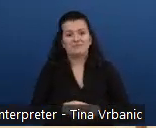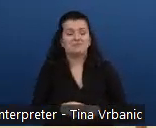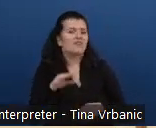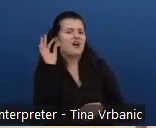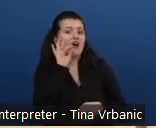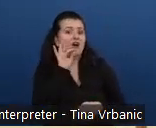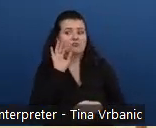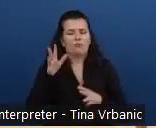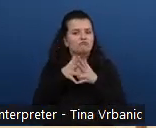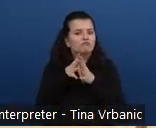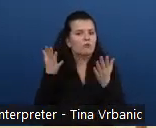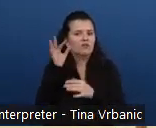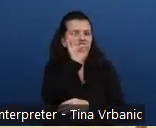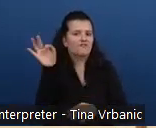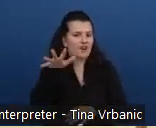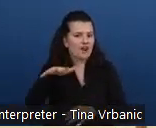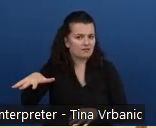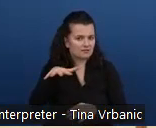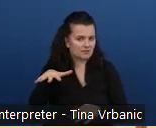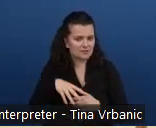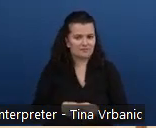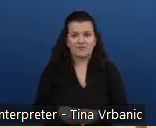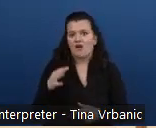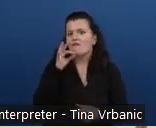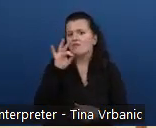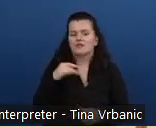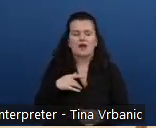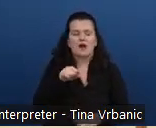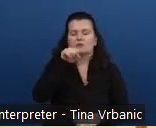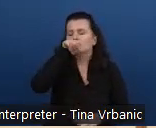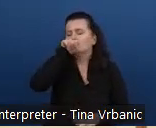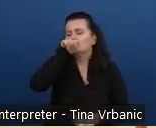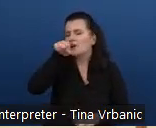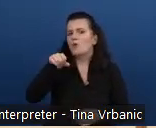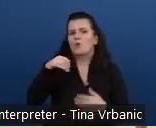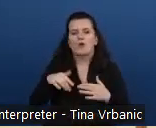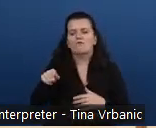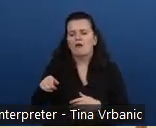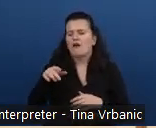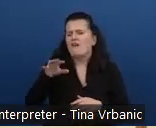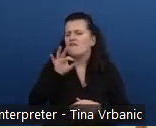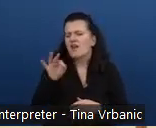It's not only the best place on earth and has the best food and wine and so forth, but